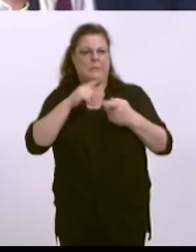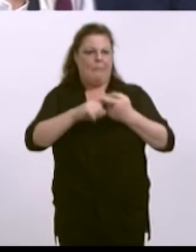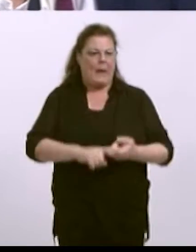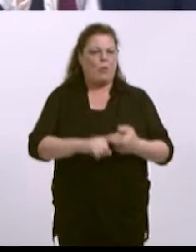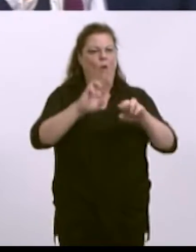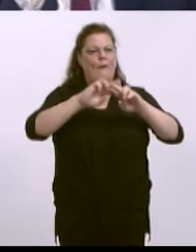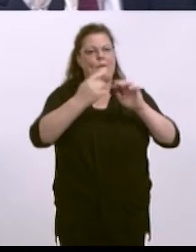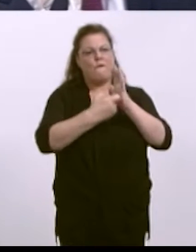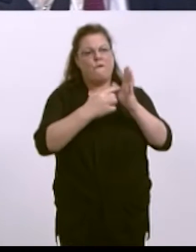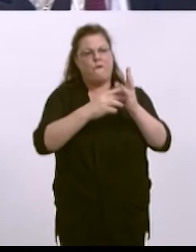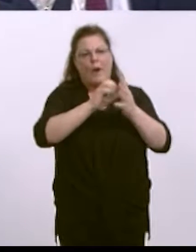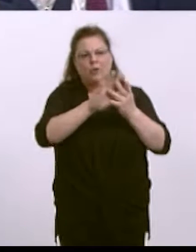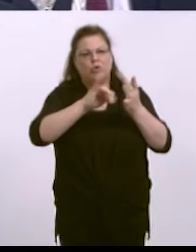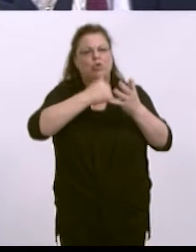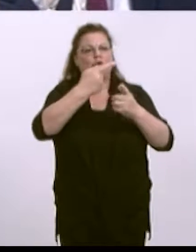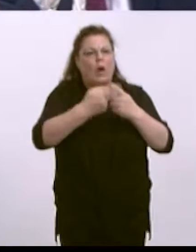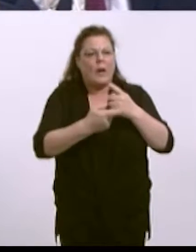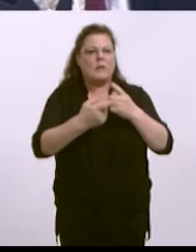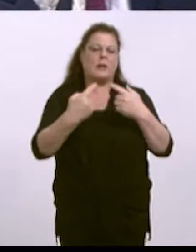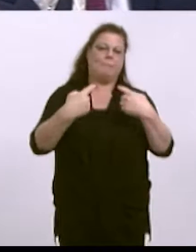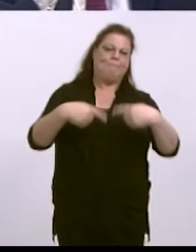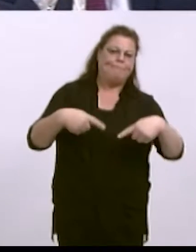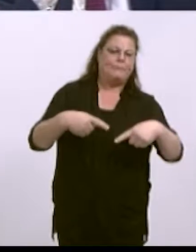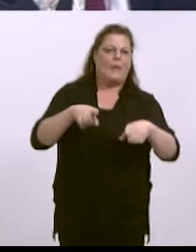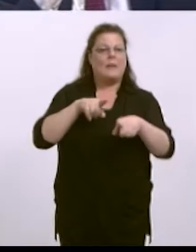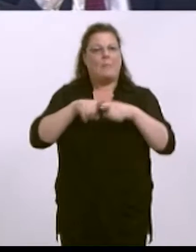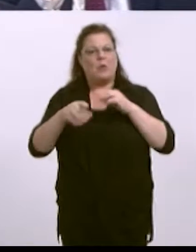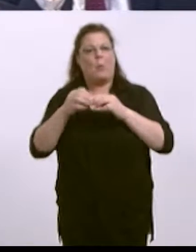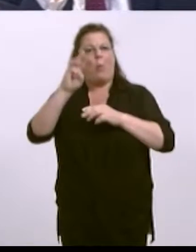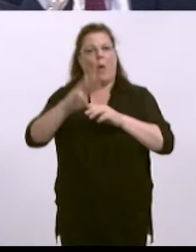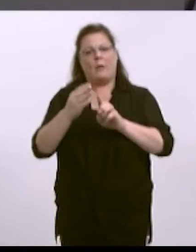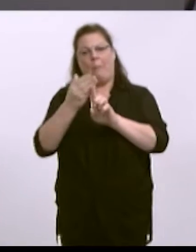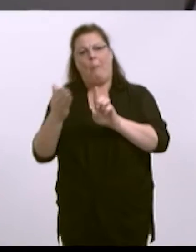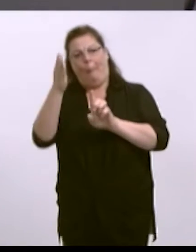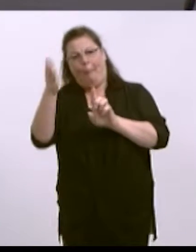borders franchise, but as soon as possible after the bidding process has been completed.